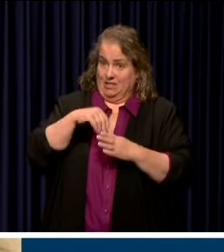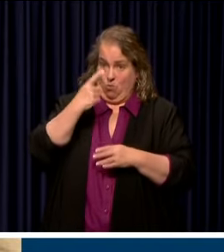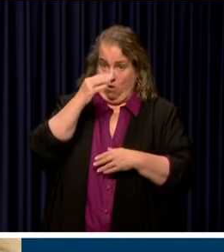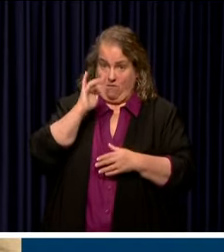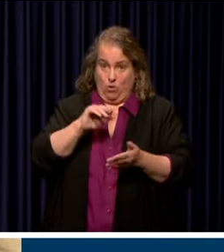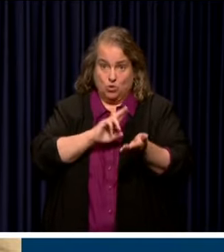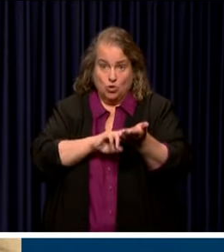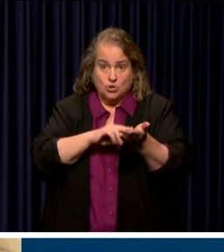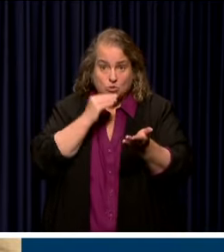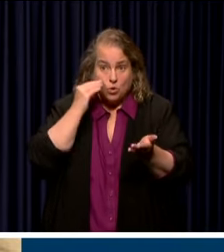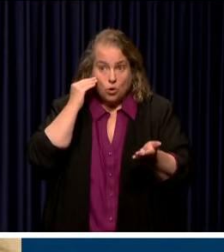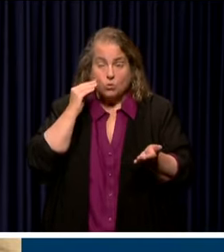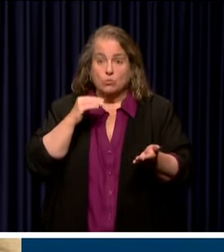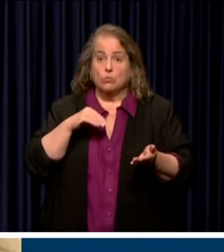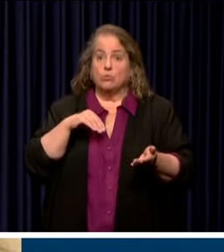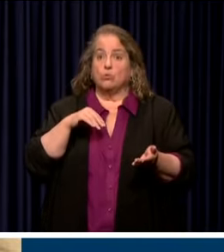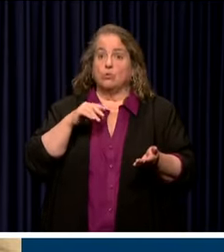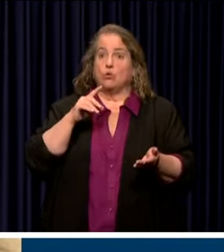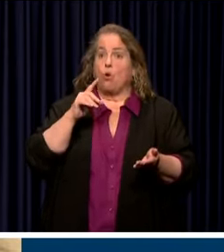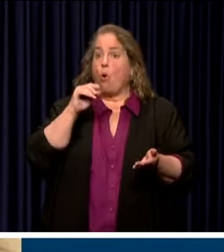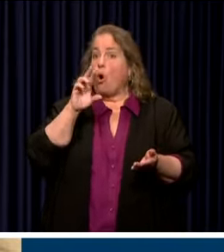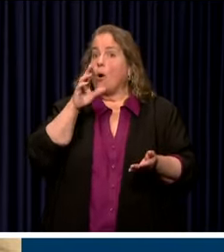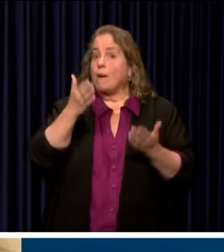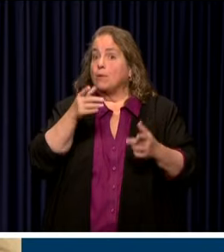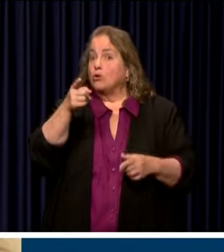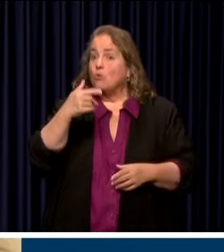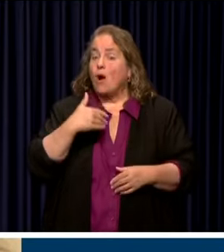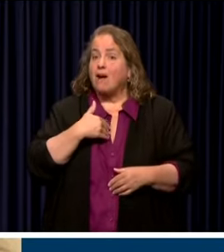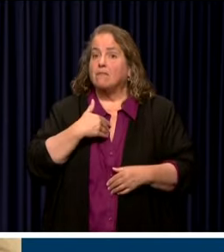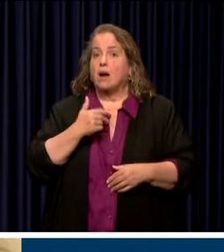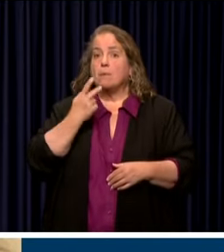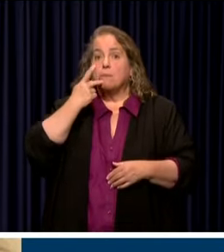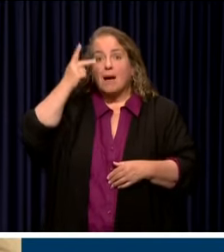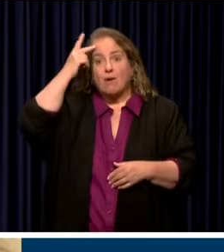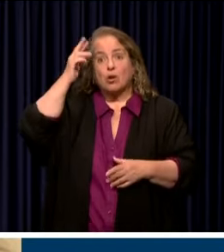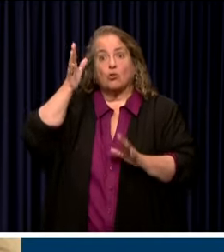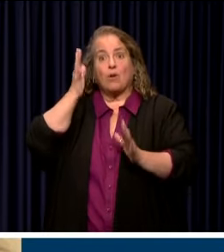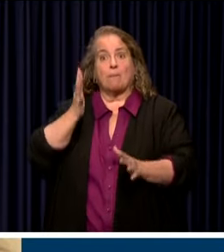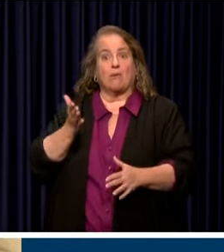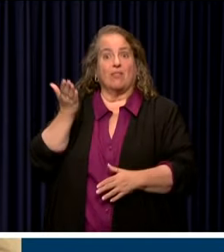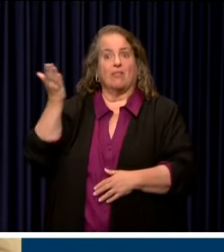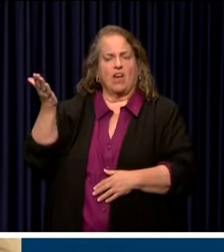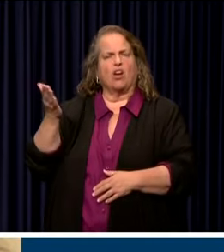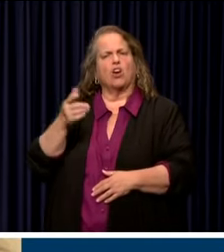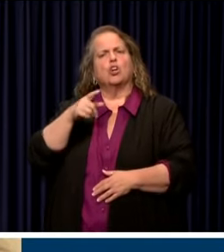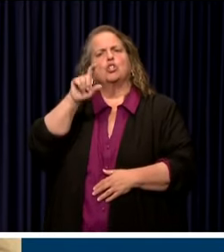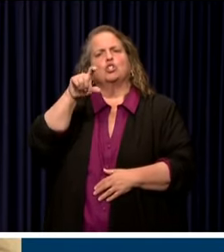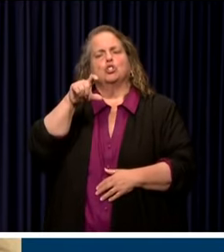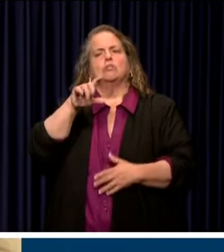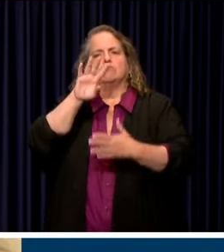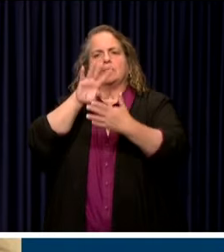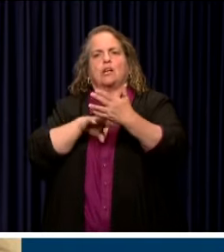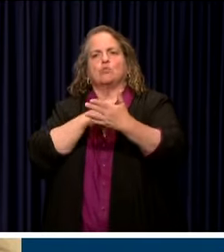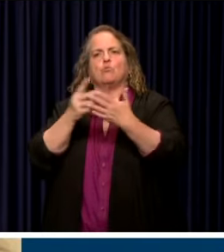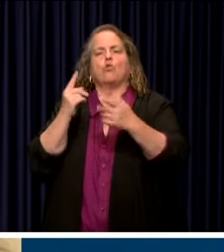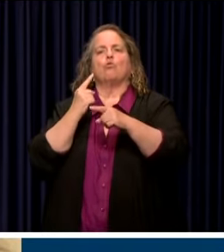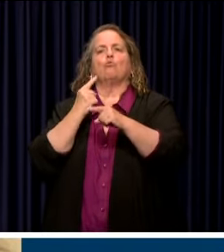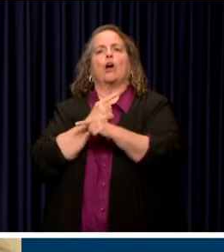THOSE SPECIAL THINGS, NOT JUST TO HELP OUR KIDS WITH THEM, IT HELPS US AS WELL.